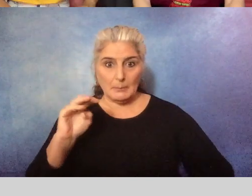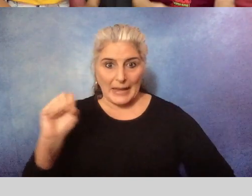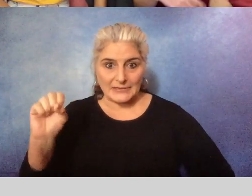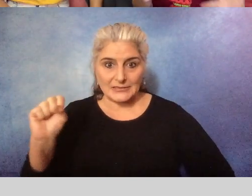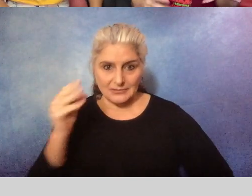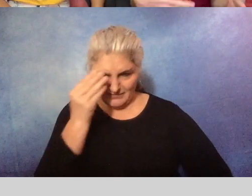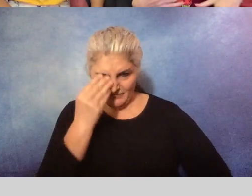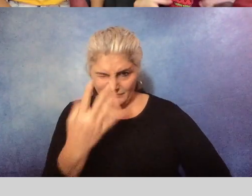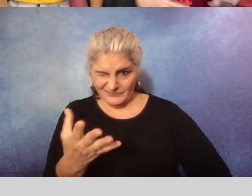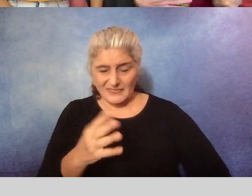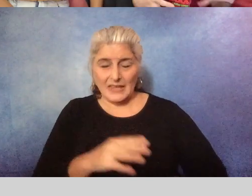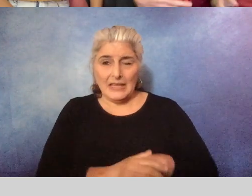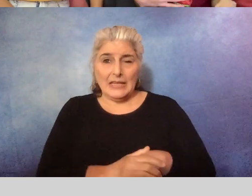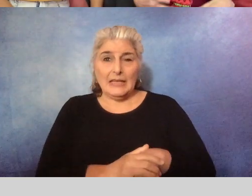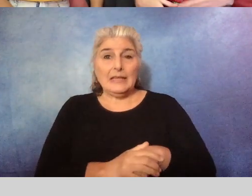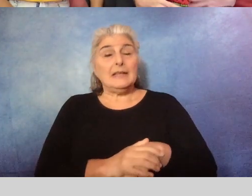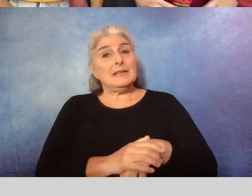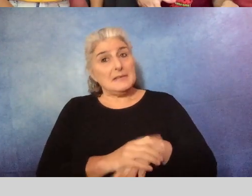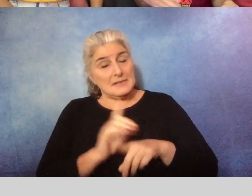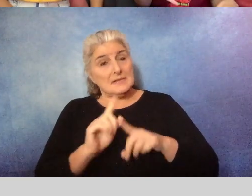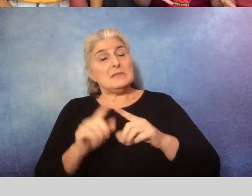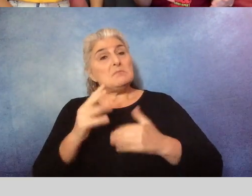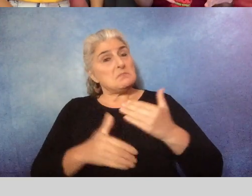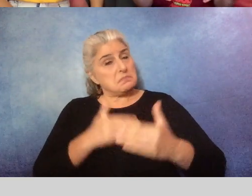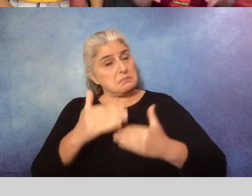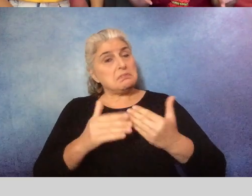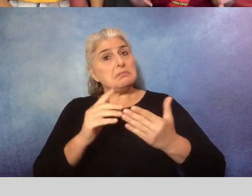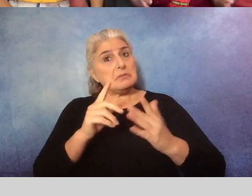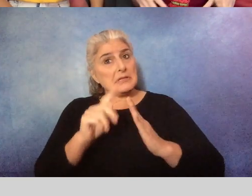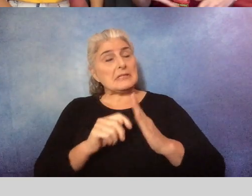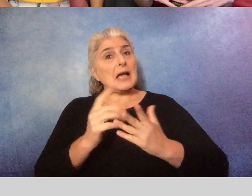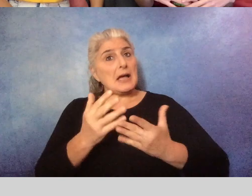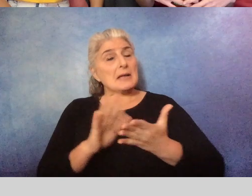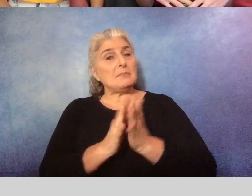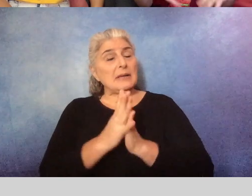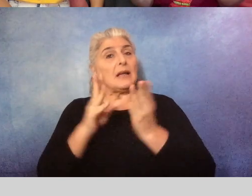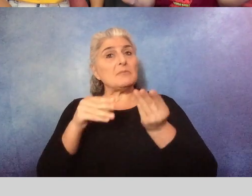but with time things got smoother and then messy again